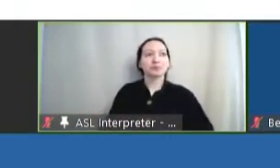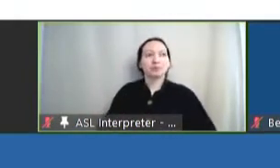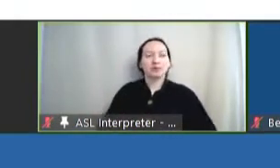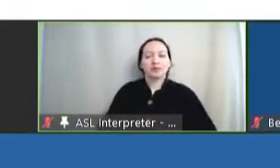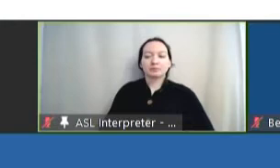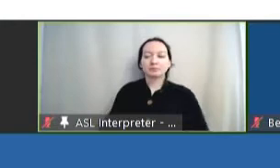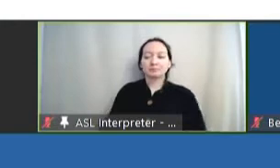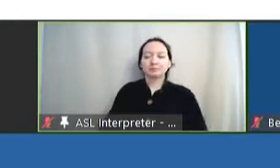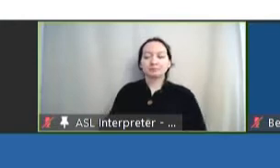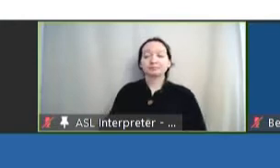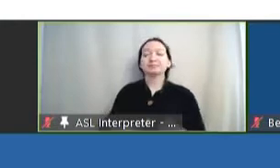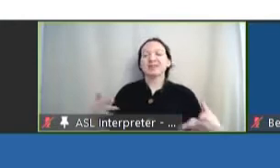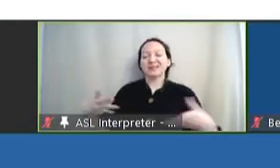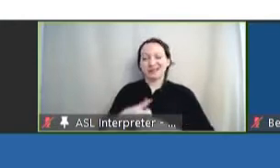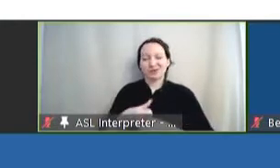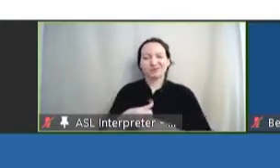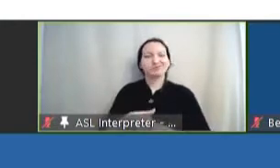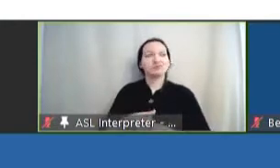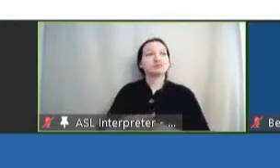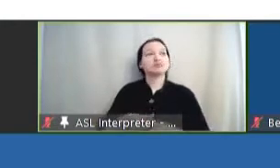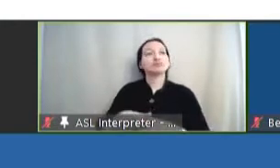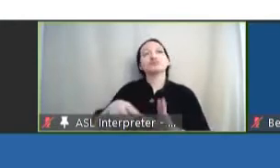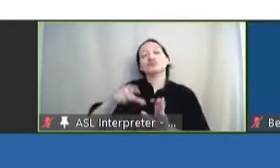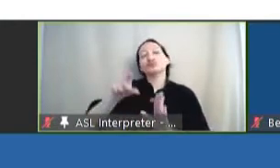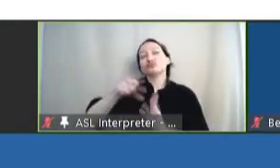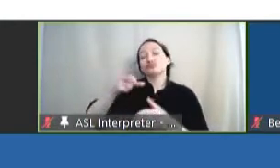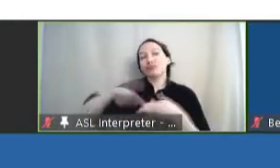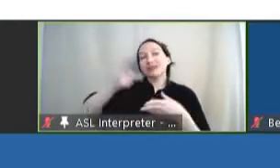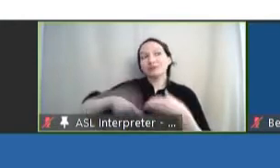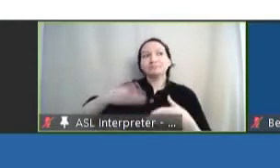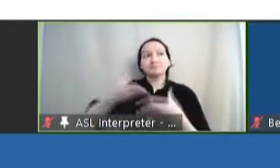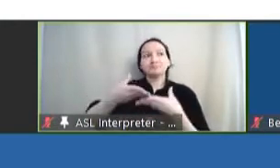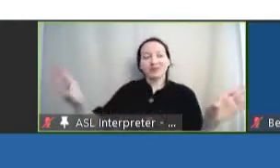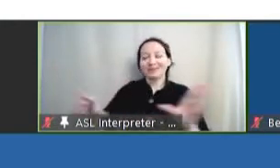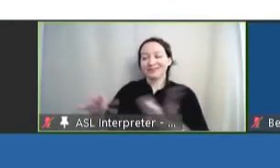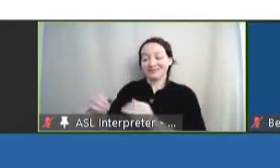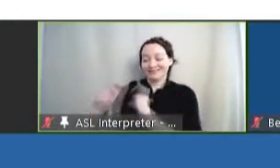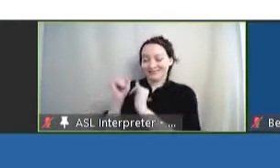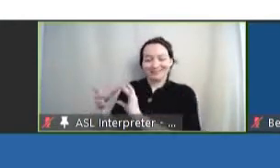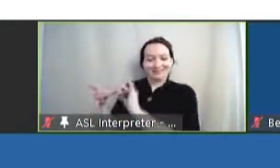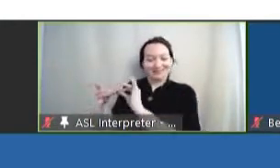This is a summary of our key results. Overall, we found an independent association between higher